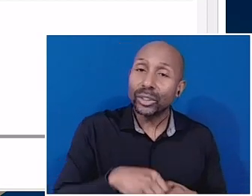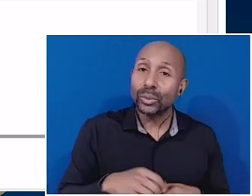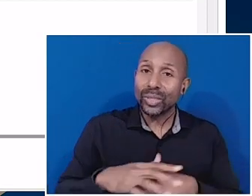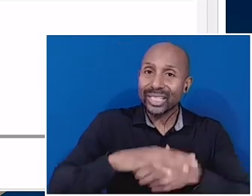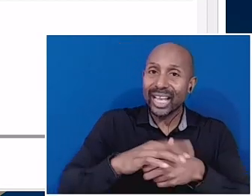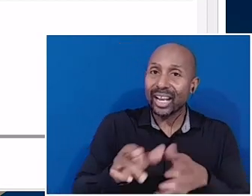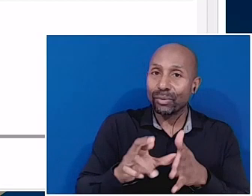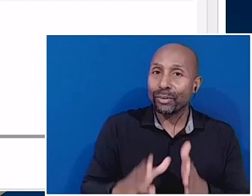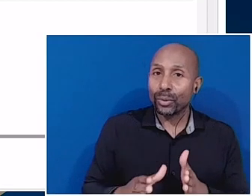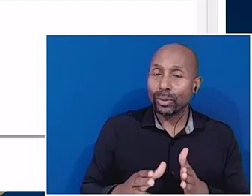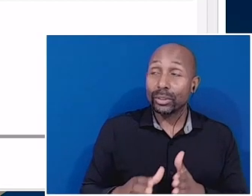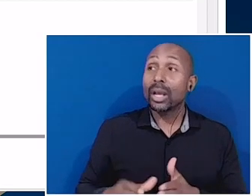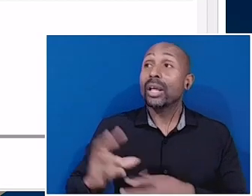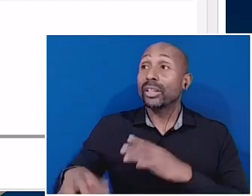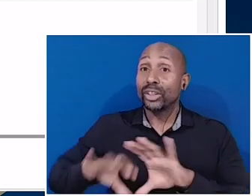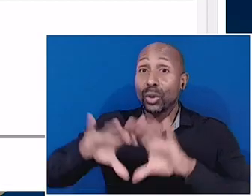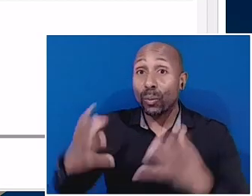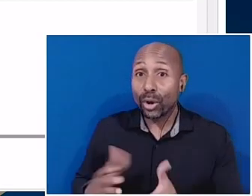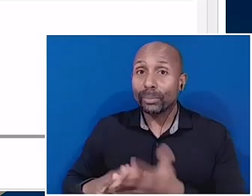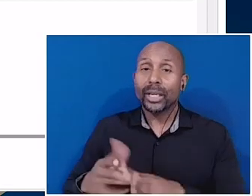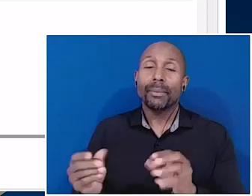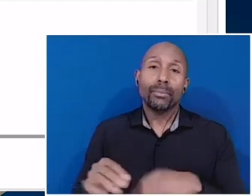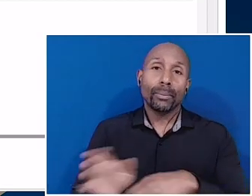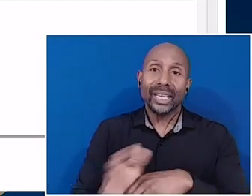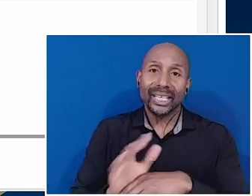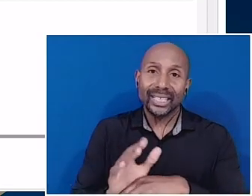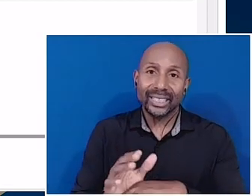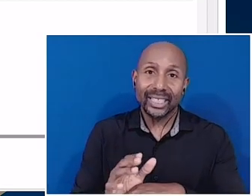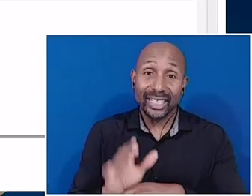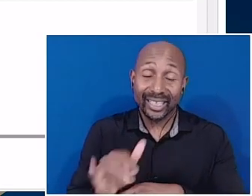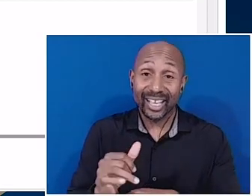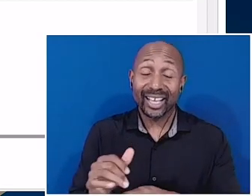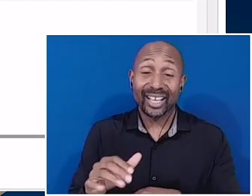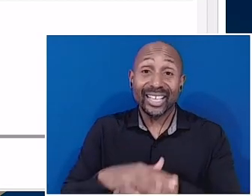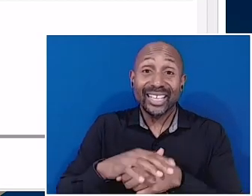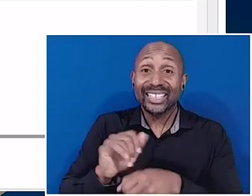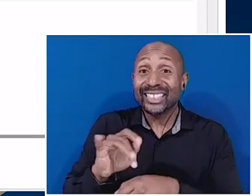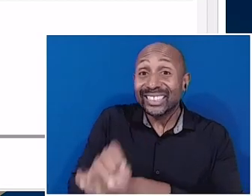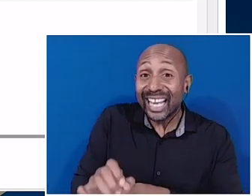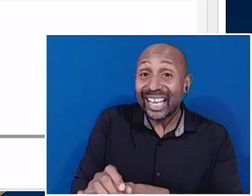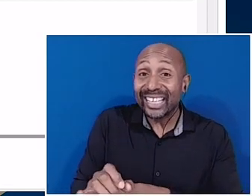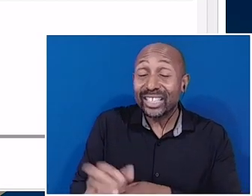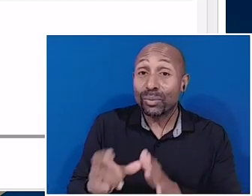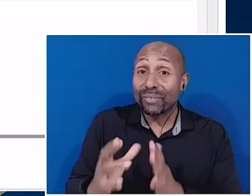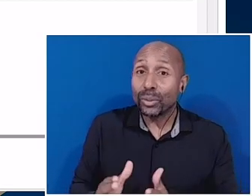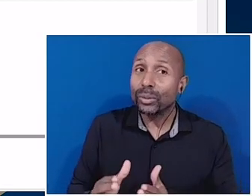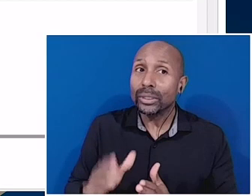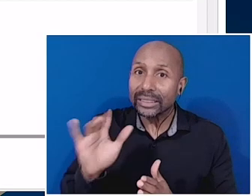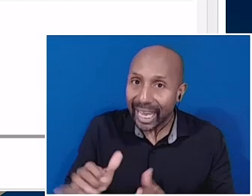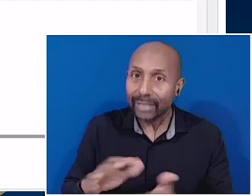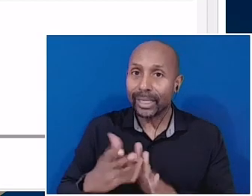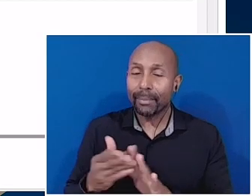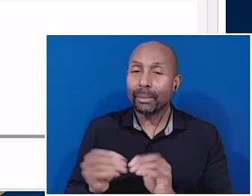that's also a scarce resource to think about. It doesn't make sense to have- to